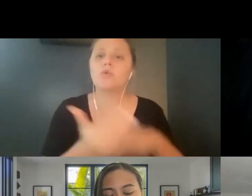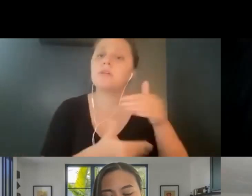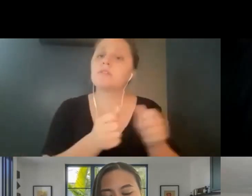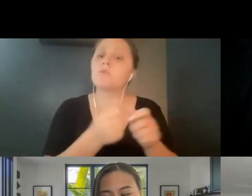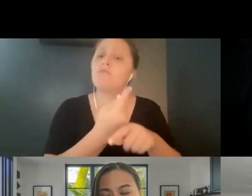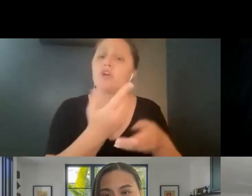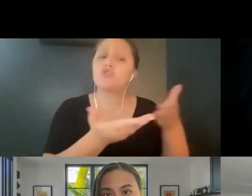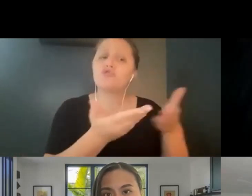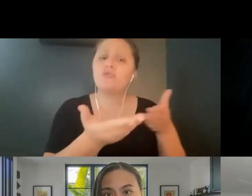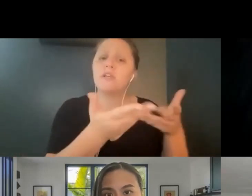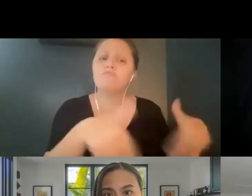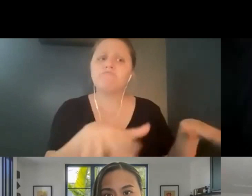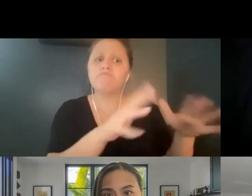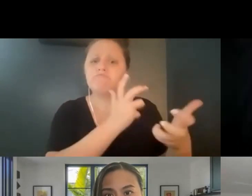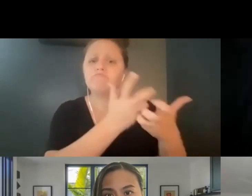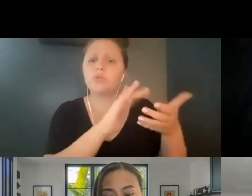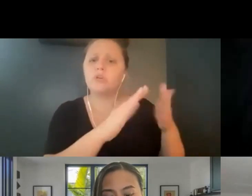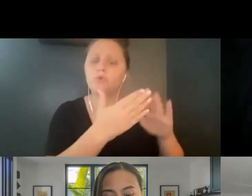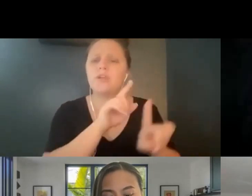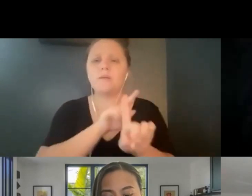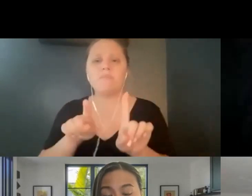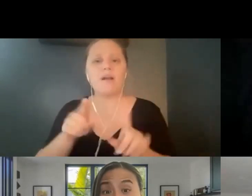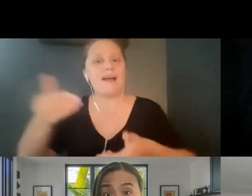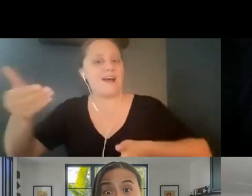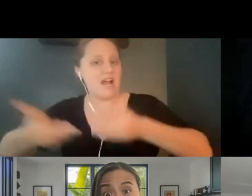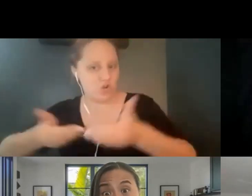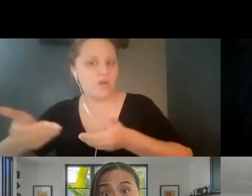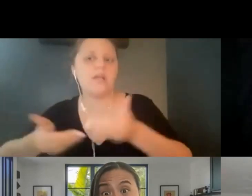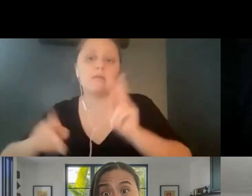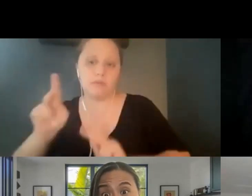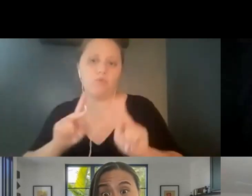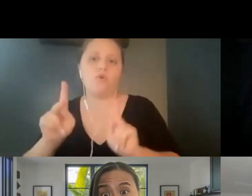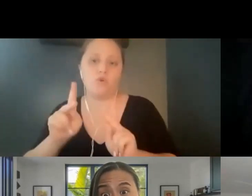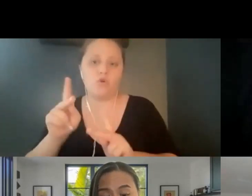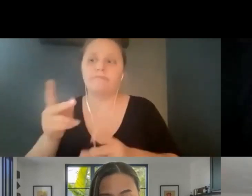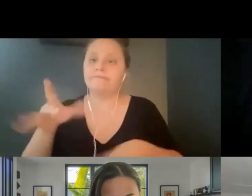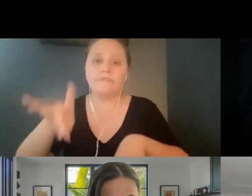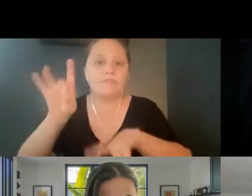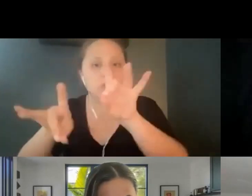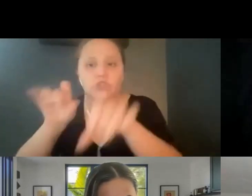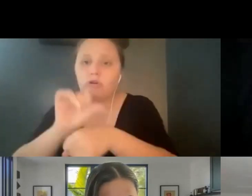also with the processes of hiring individuals and employment in general.